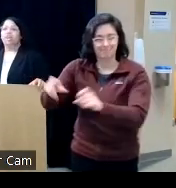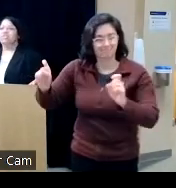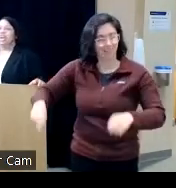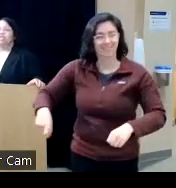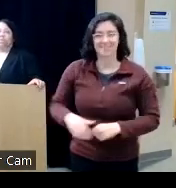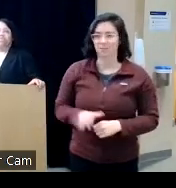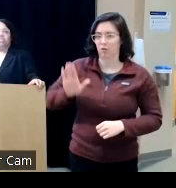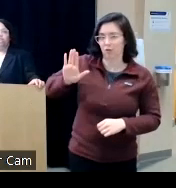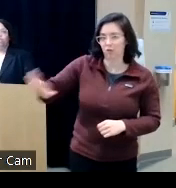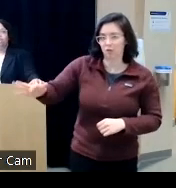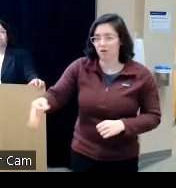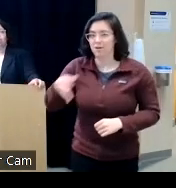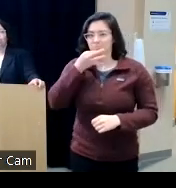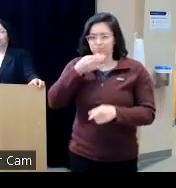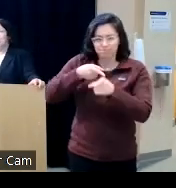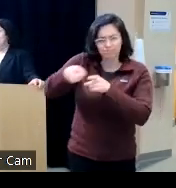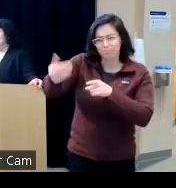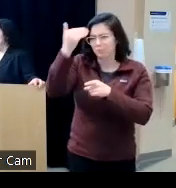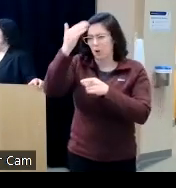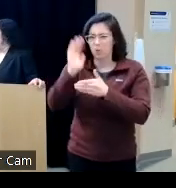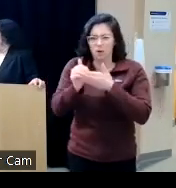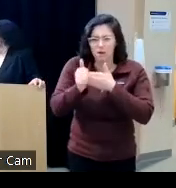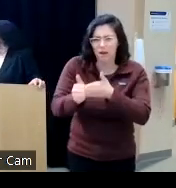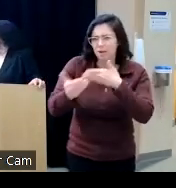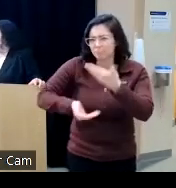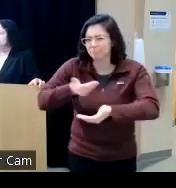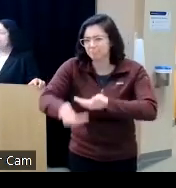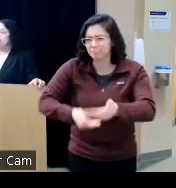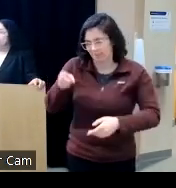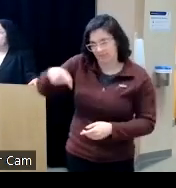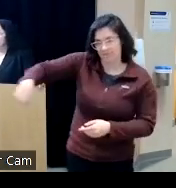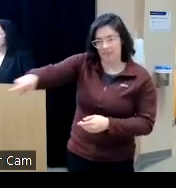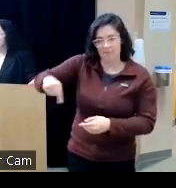they're the experts they're the ones that are going to guide you in the process of deciding what